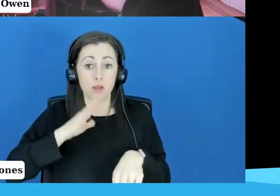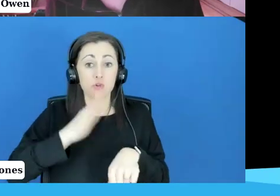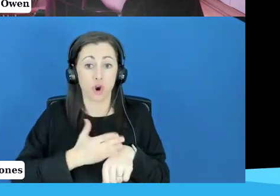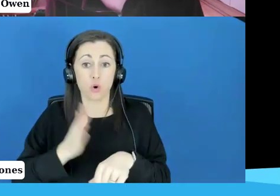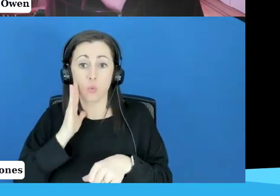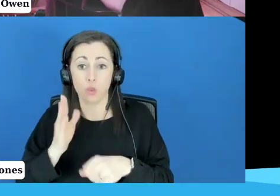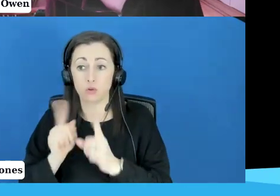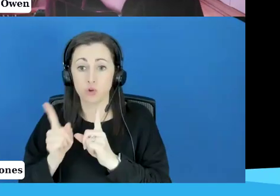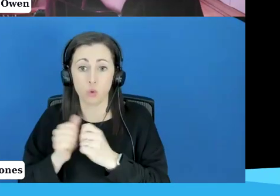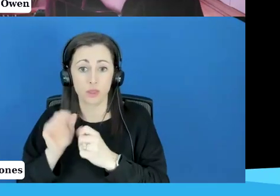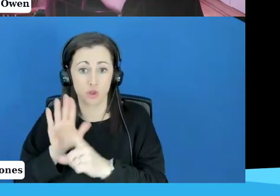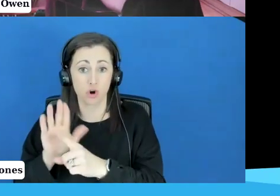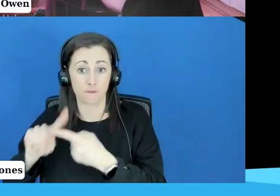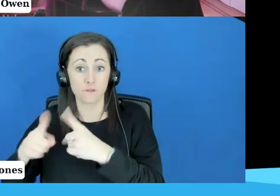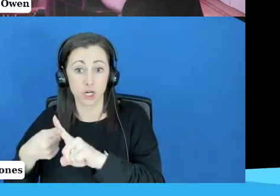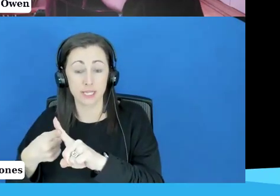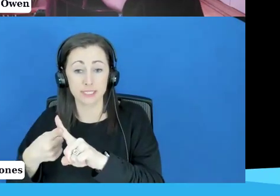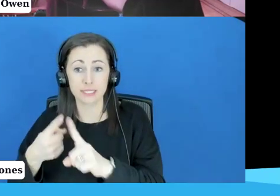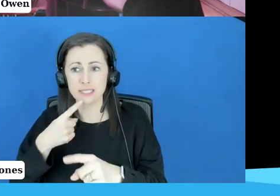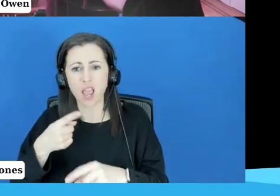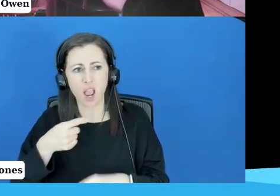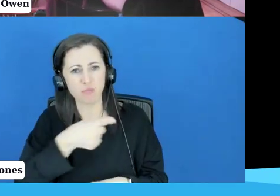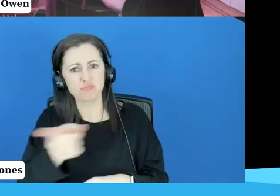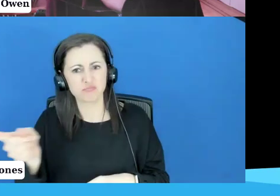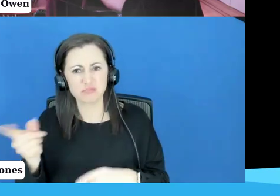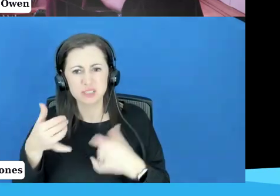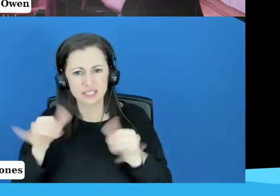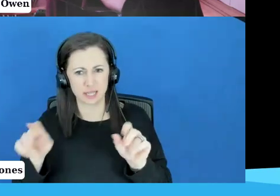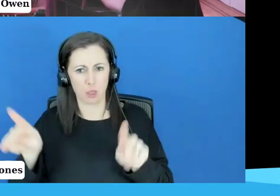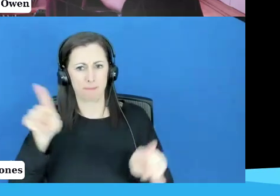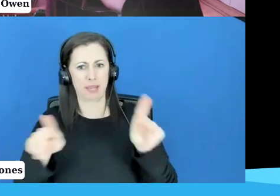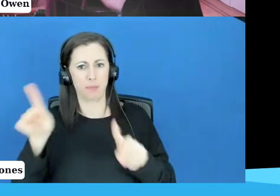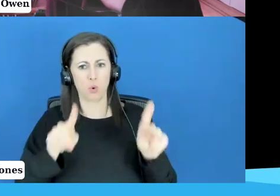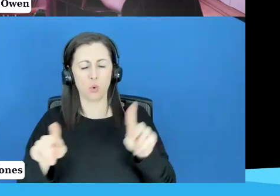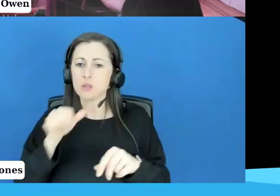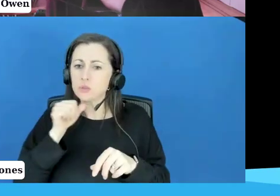and let them know like, they're still human, they're still people. You don't have to treat them different,